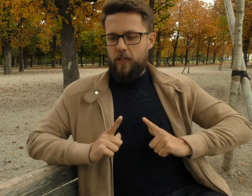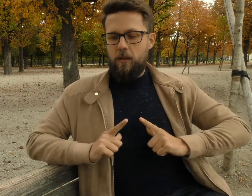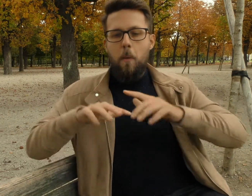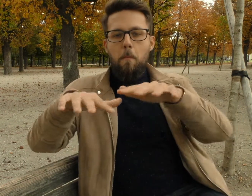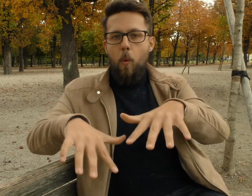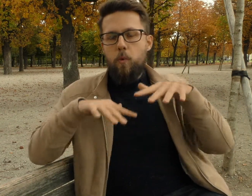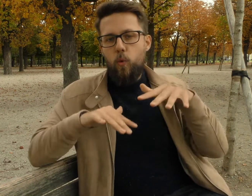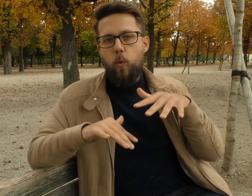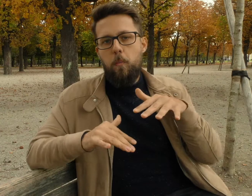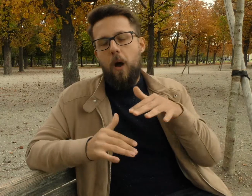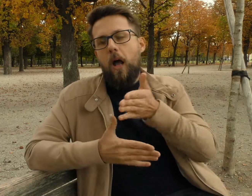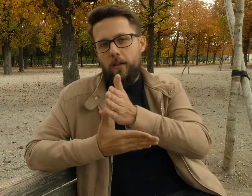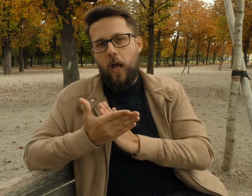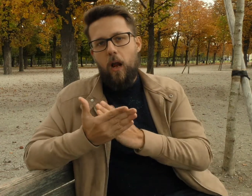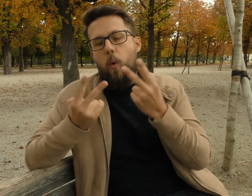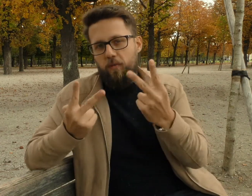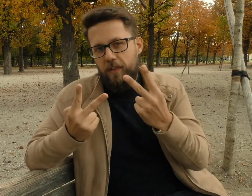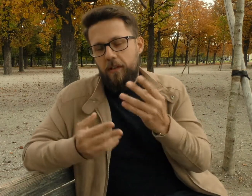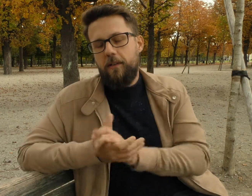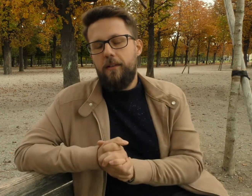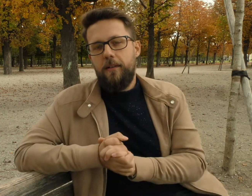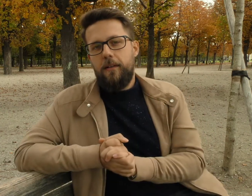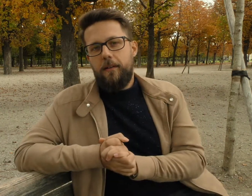The audience is also important to some extent.